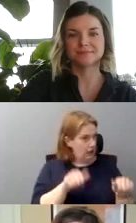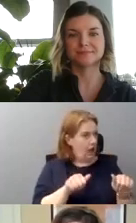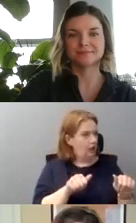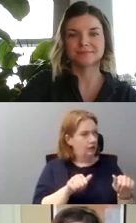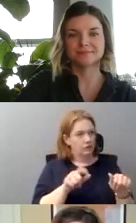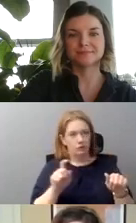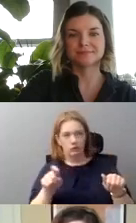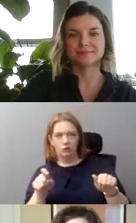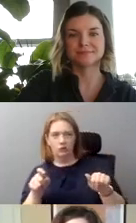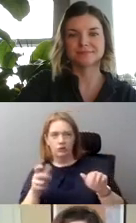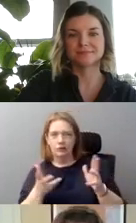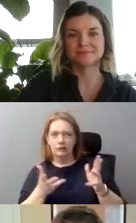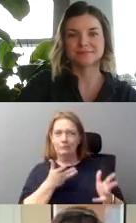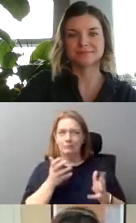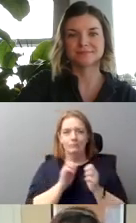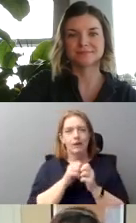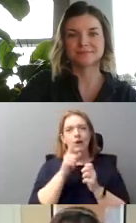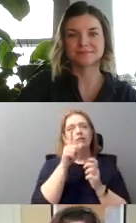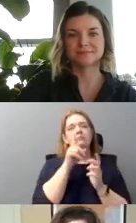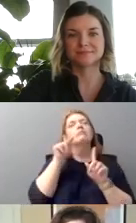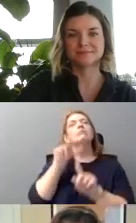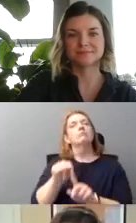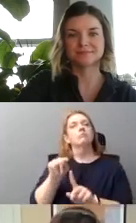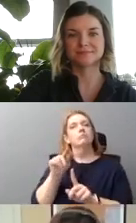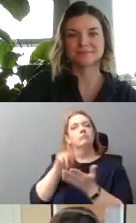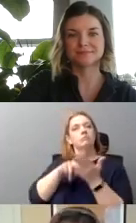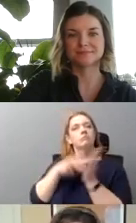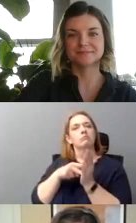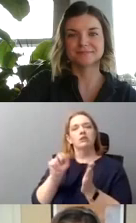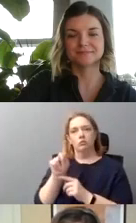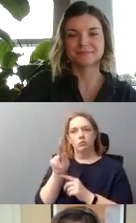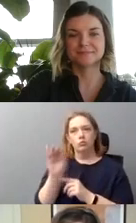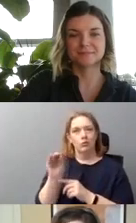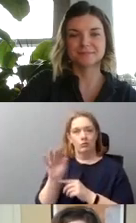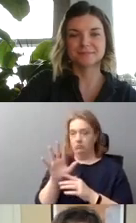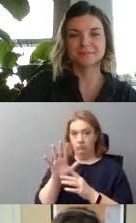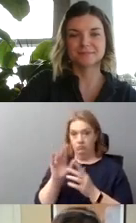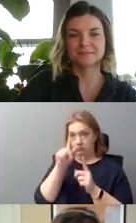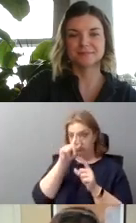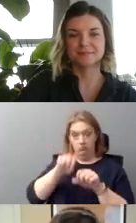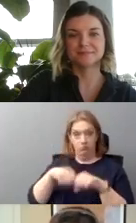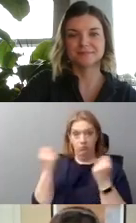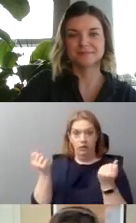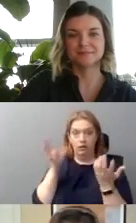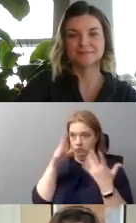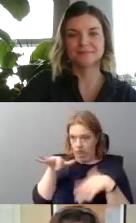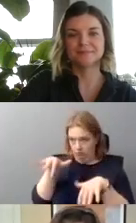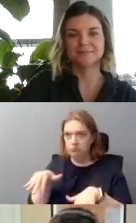conceptions of how you define studio space at all. You seem to have been inserted into one huge art